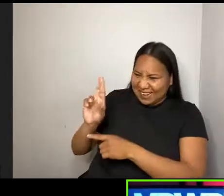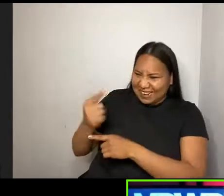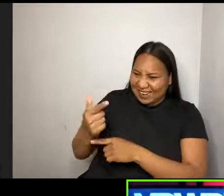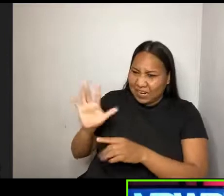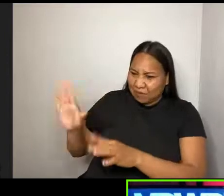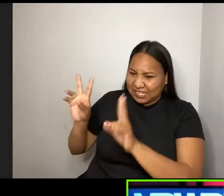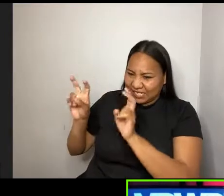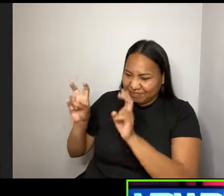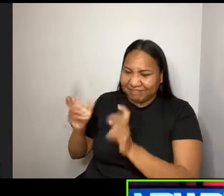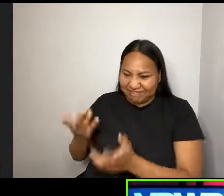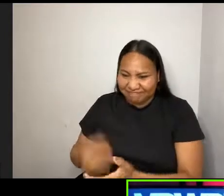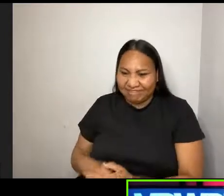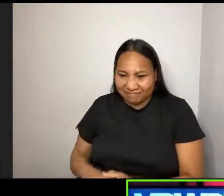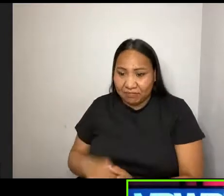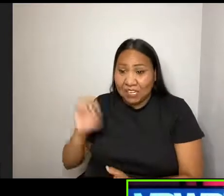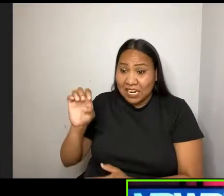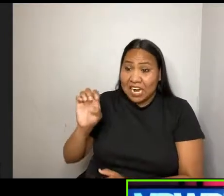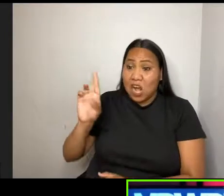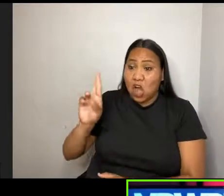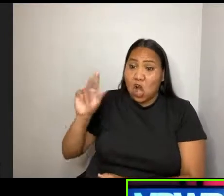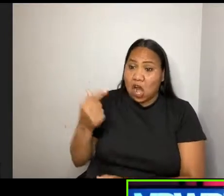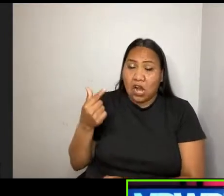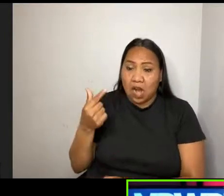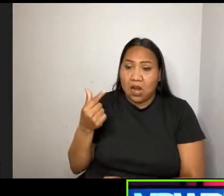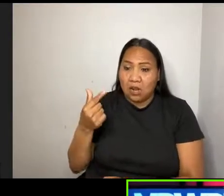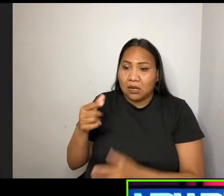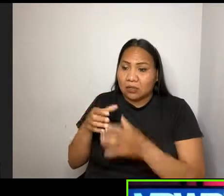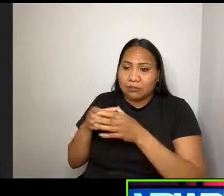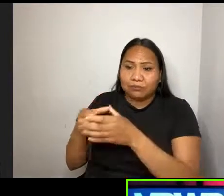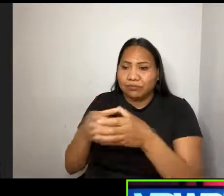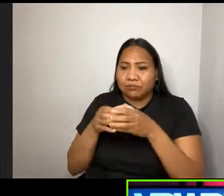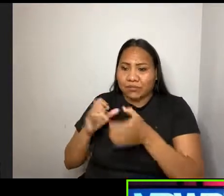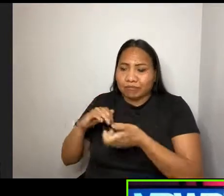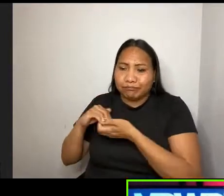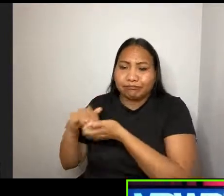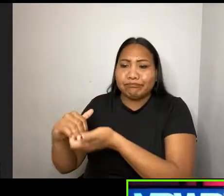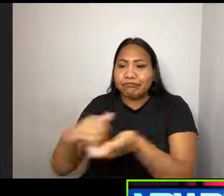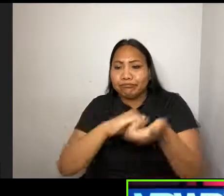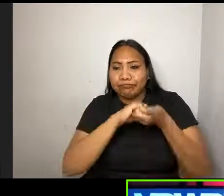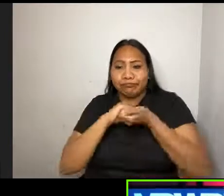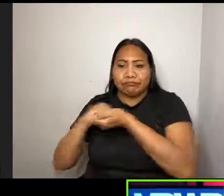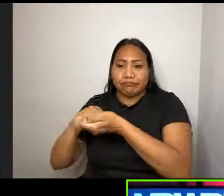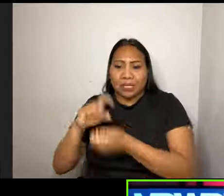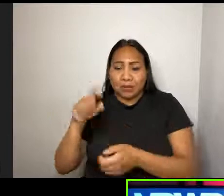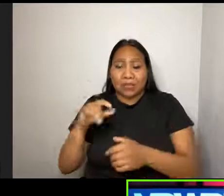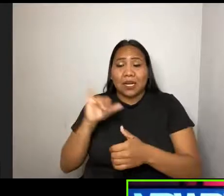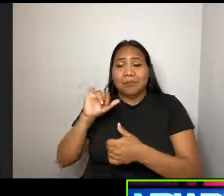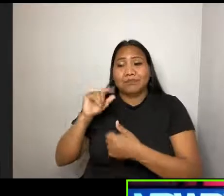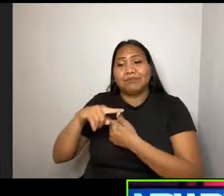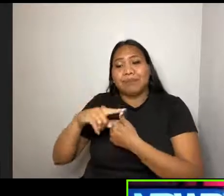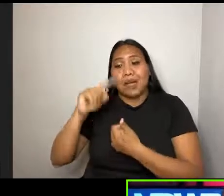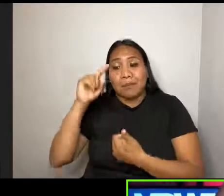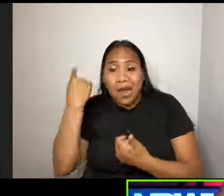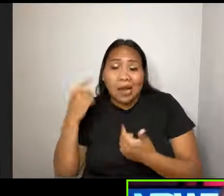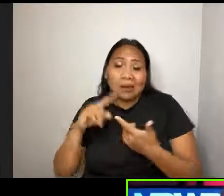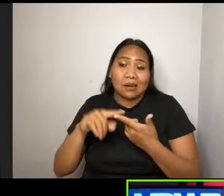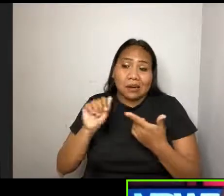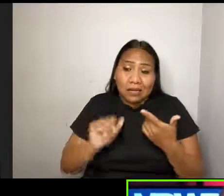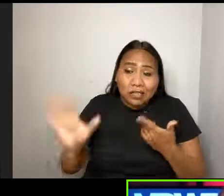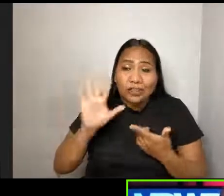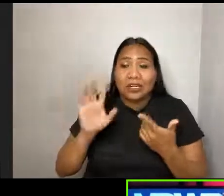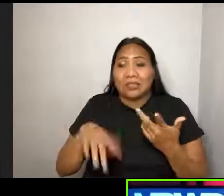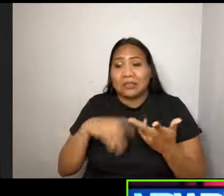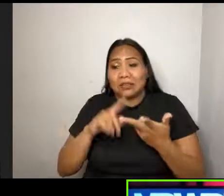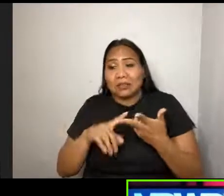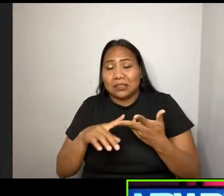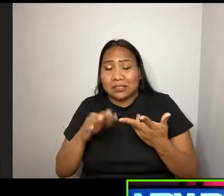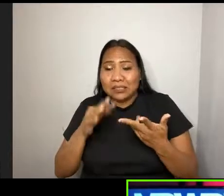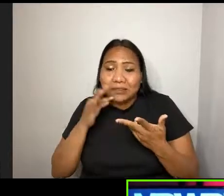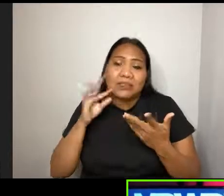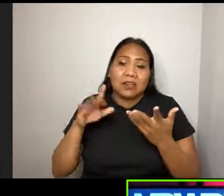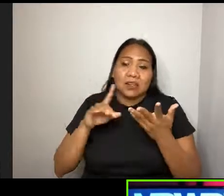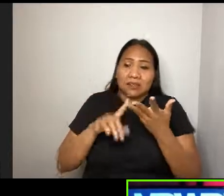come together. Like you have kind of the Black ERG and the Asian Pacific and the Hispanic and they